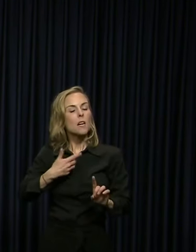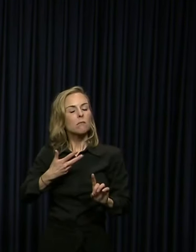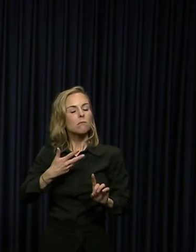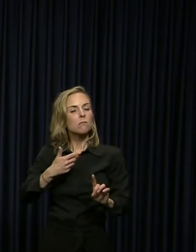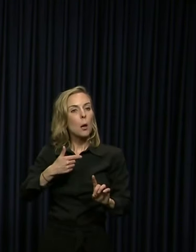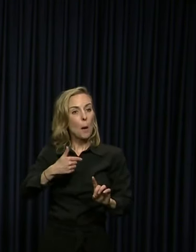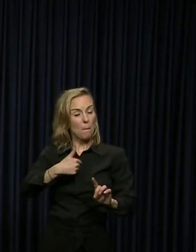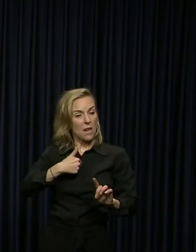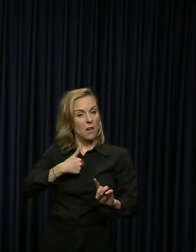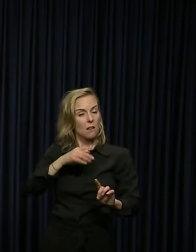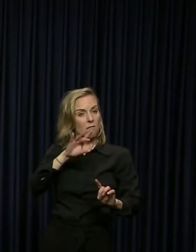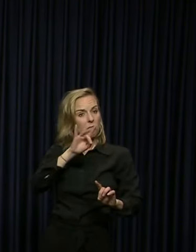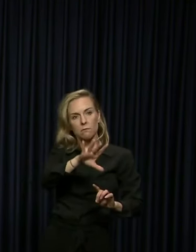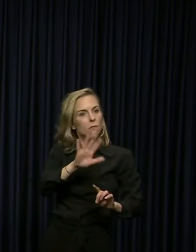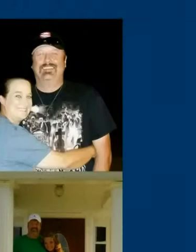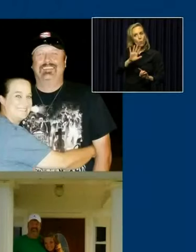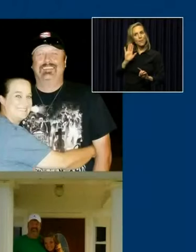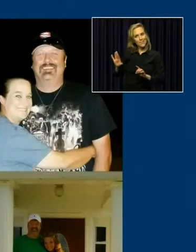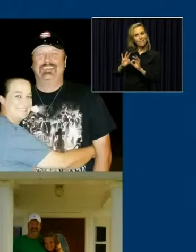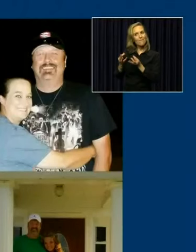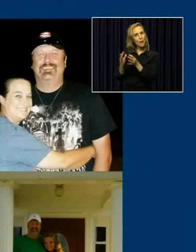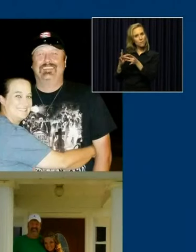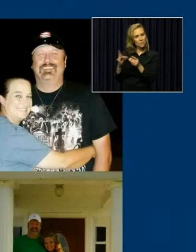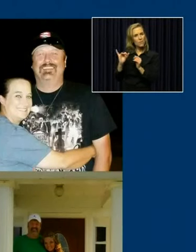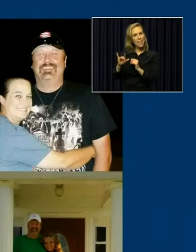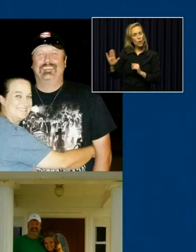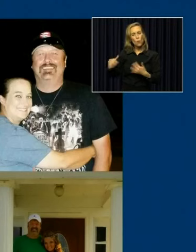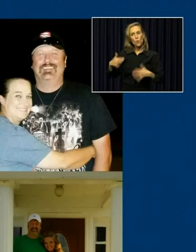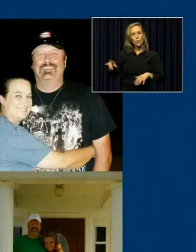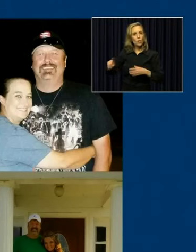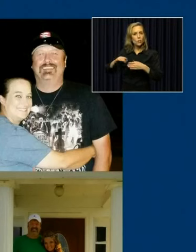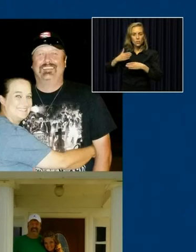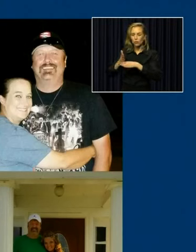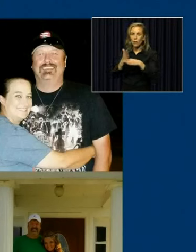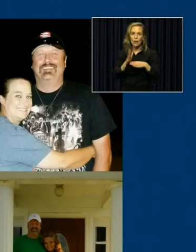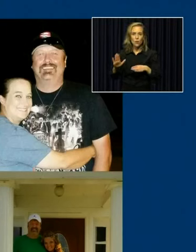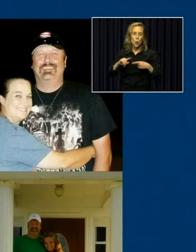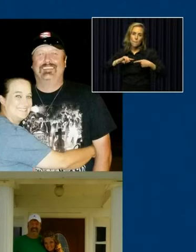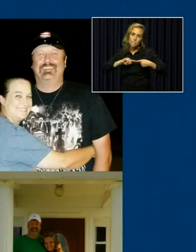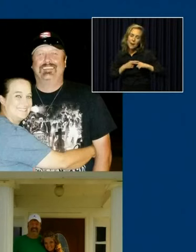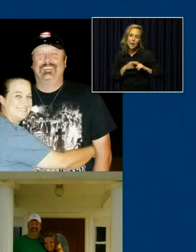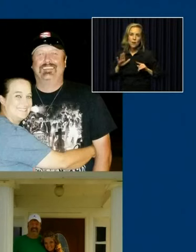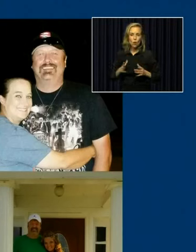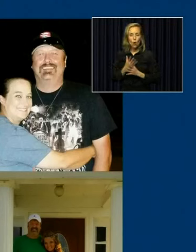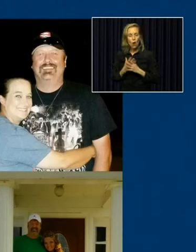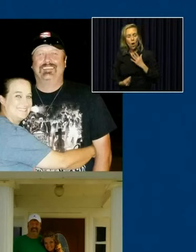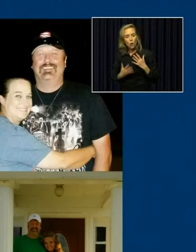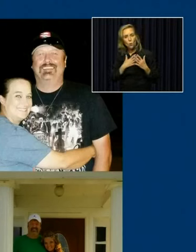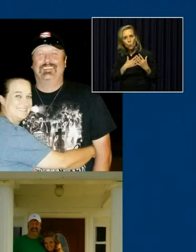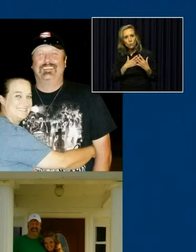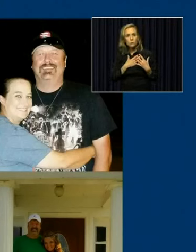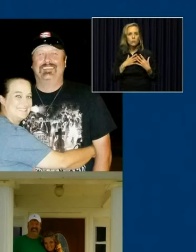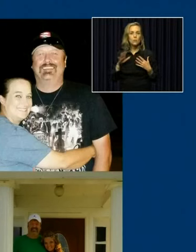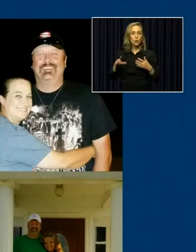WATKINS AND ELEANOR BUCKLEY AND SHELBY LOFTON WITH US TODAY, AND